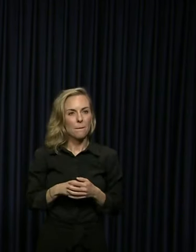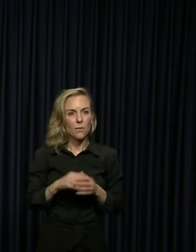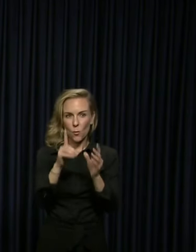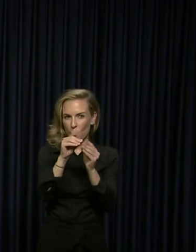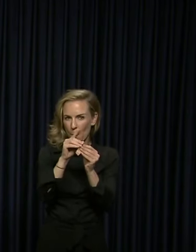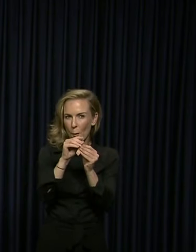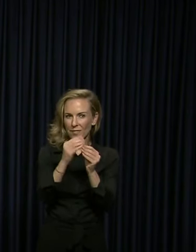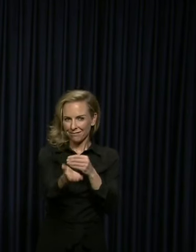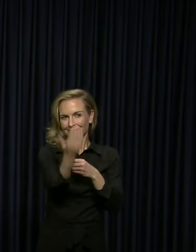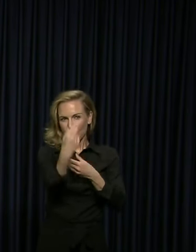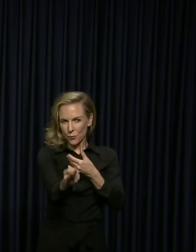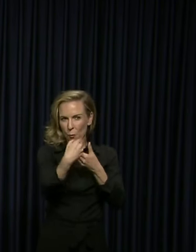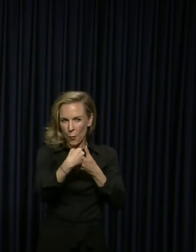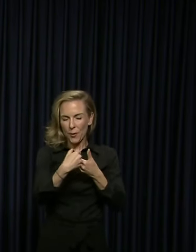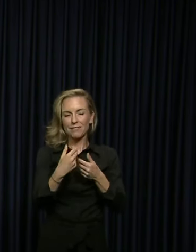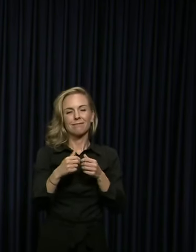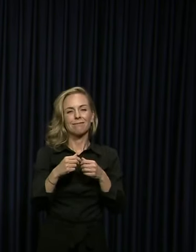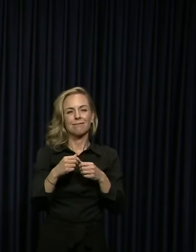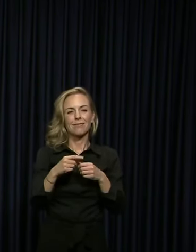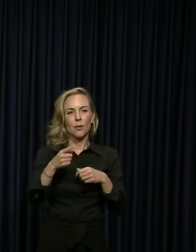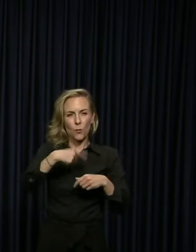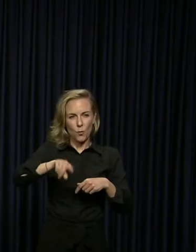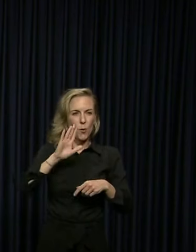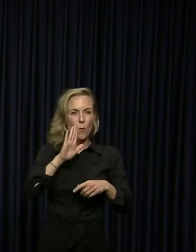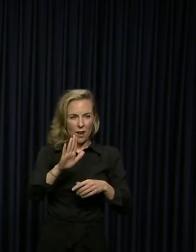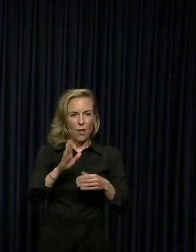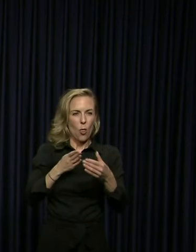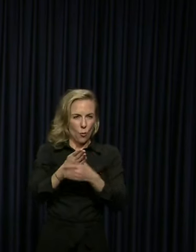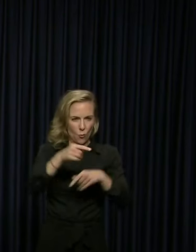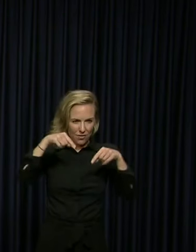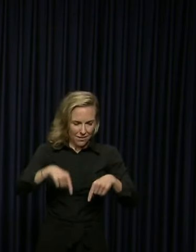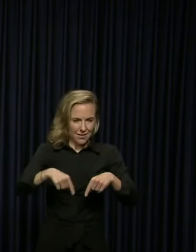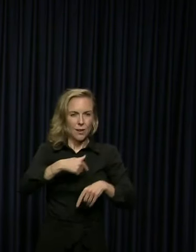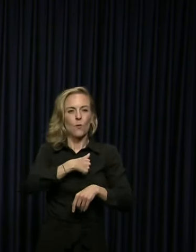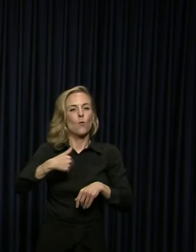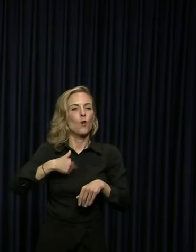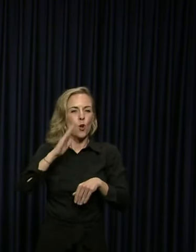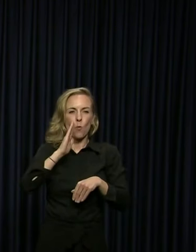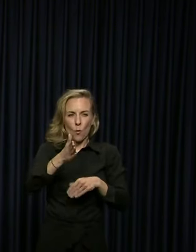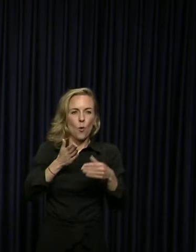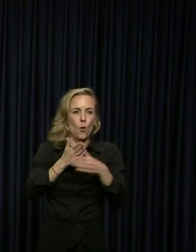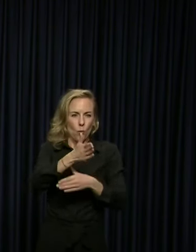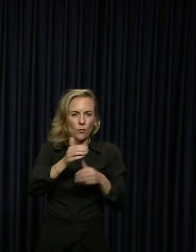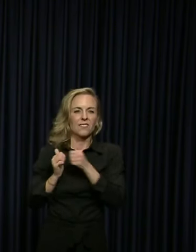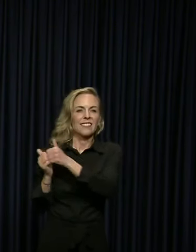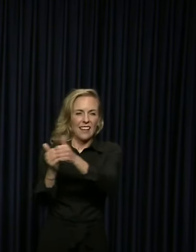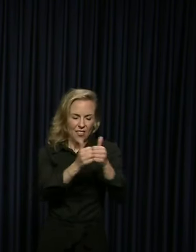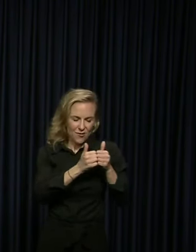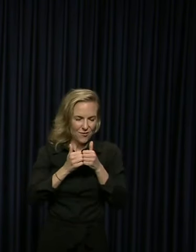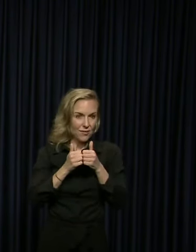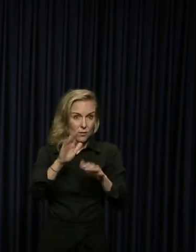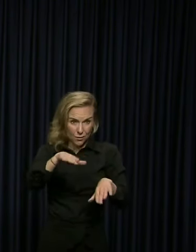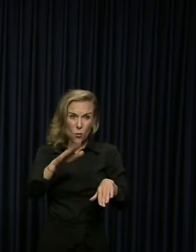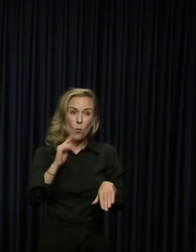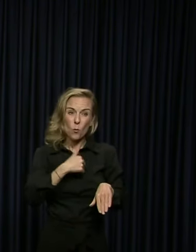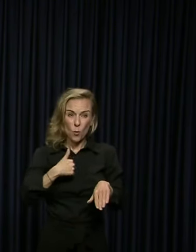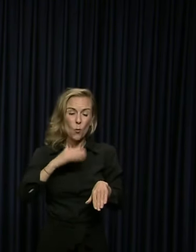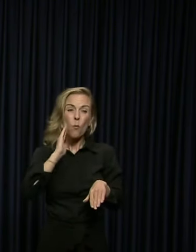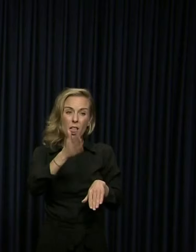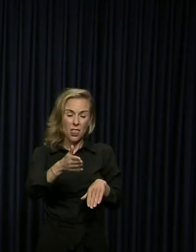OUT OF THIS ON THE OTHER SIDE. SO THAT OUGHT TO MEAN THAT WE